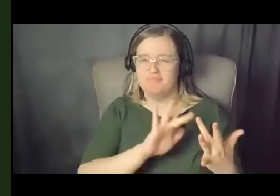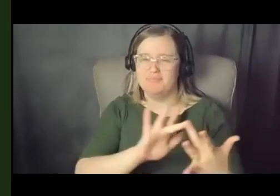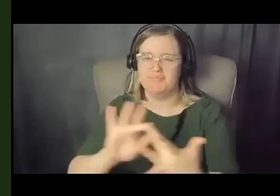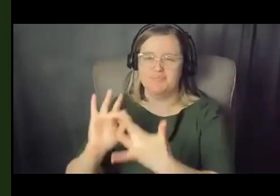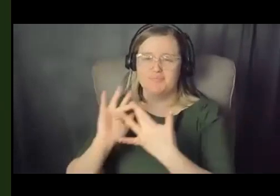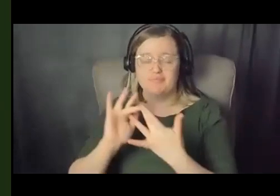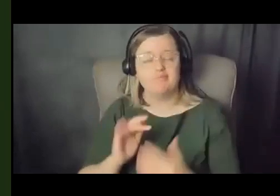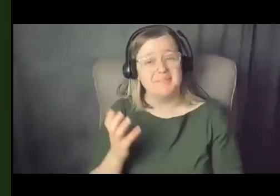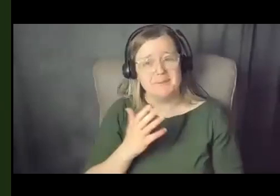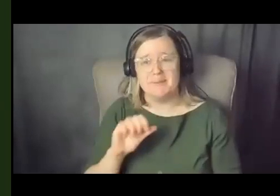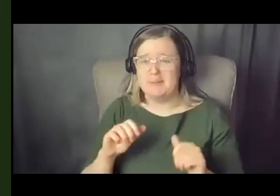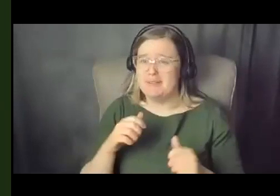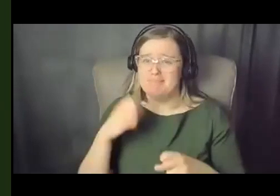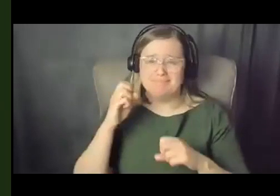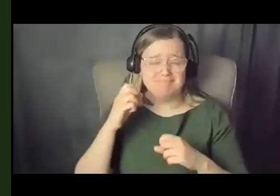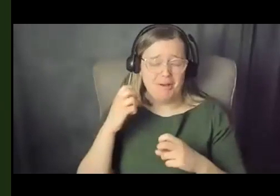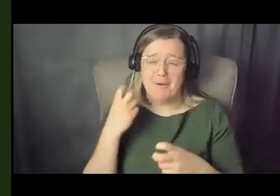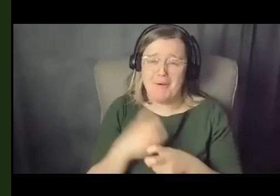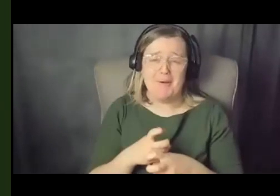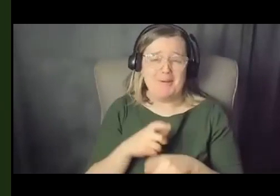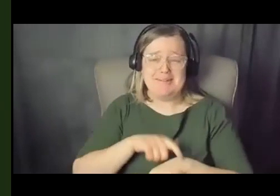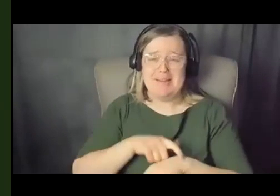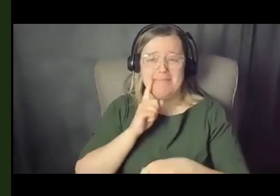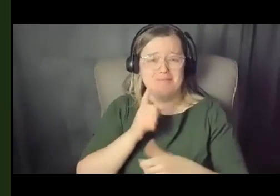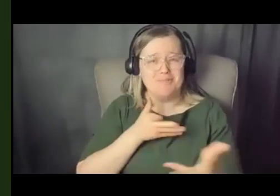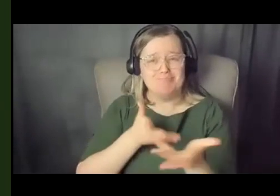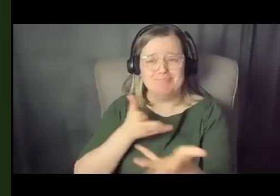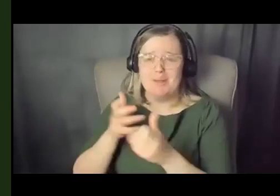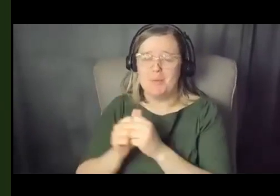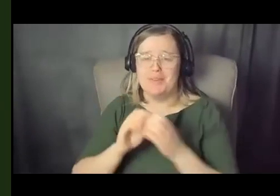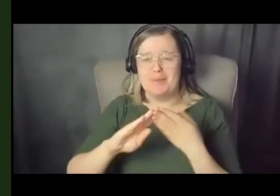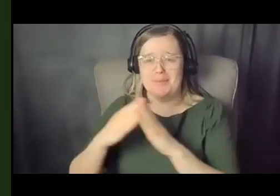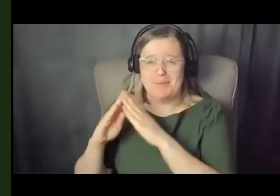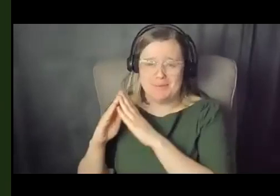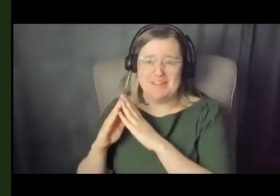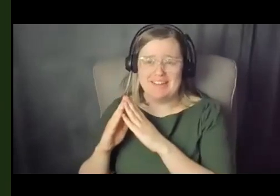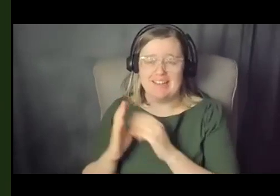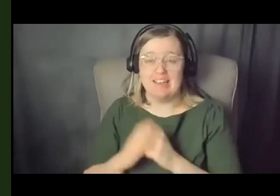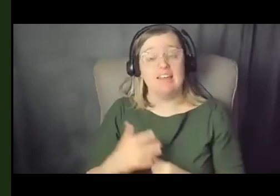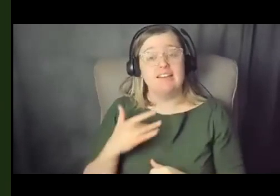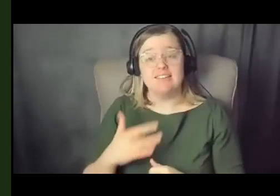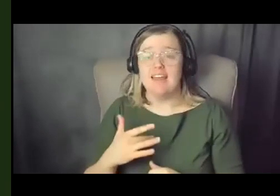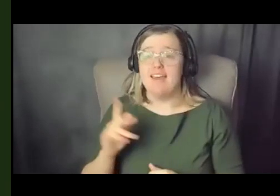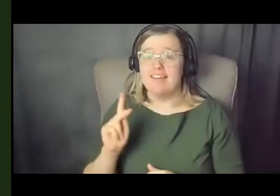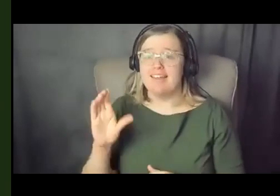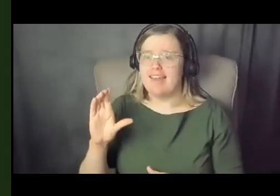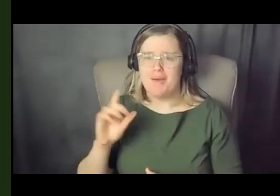It is really a difficult time to be working with our communities. Obviously because we usually King County has a premium on